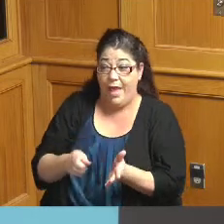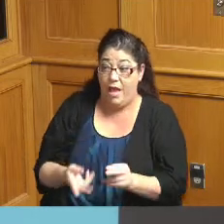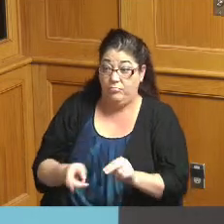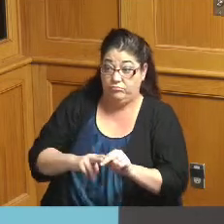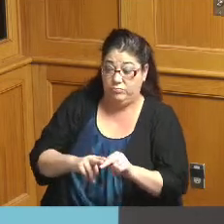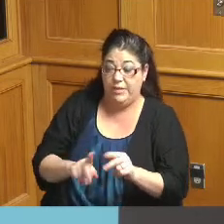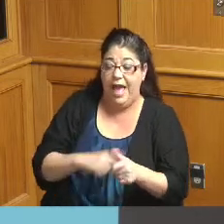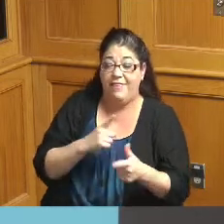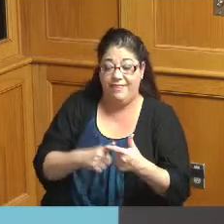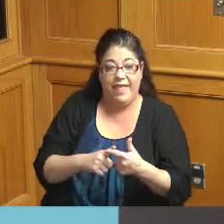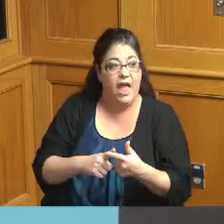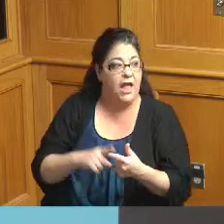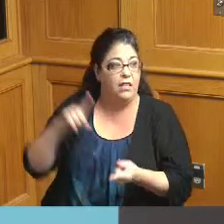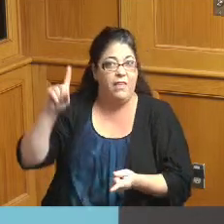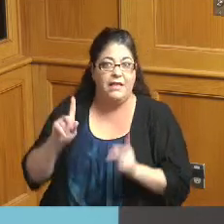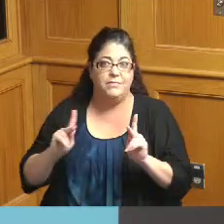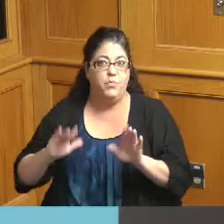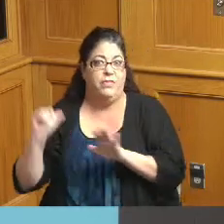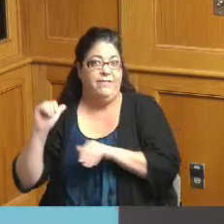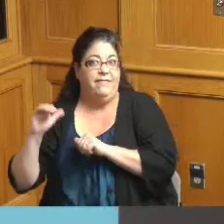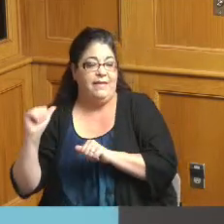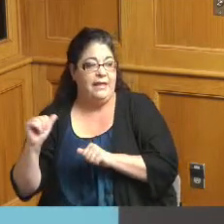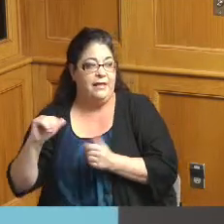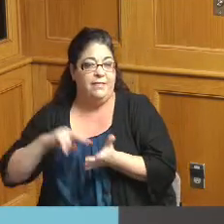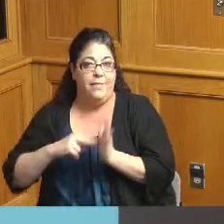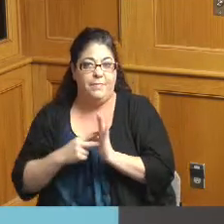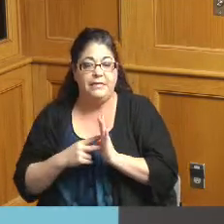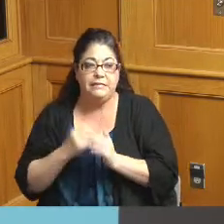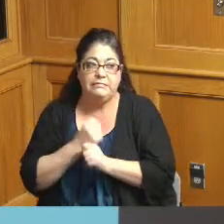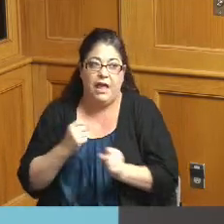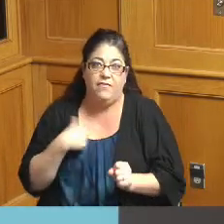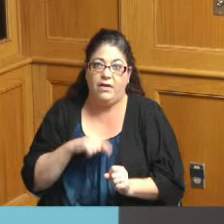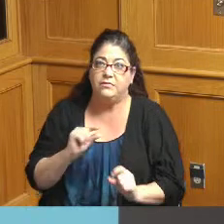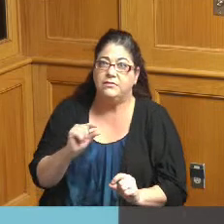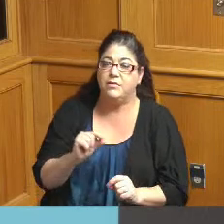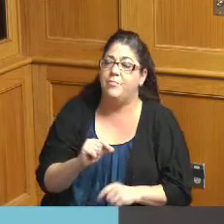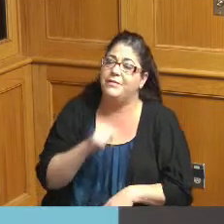bleeding as much as we were but there's still it's a hard job and it's still hard